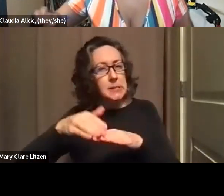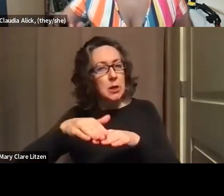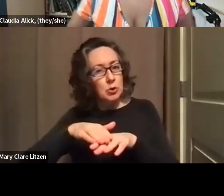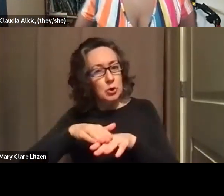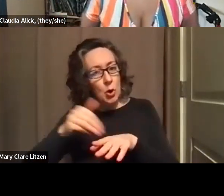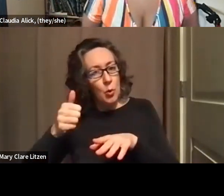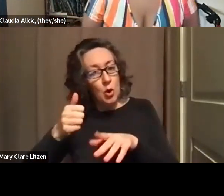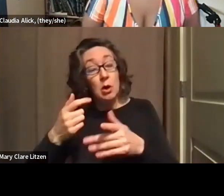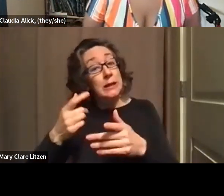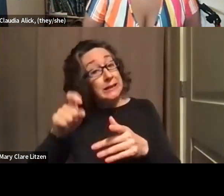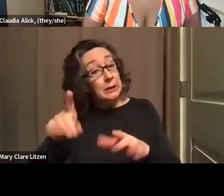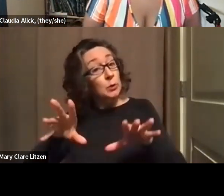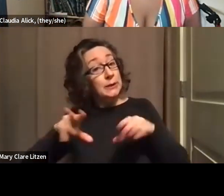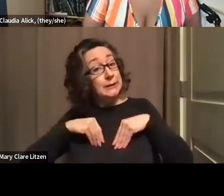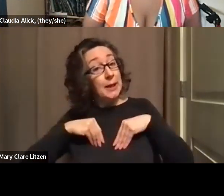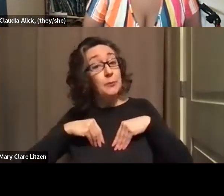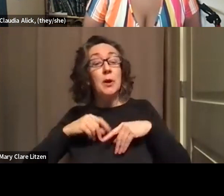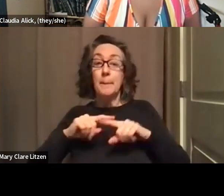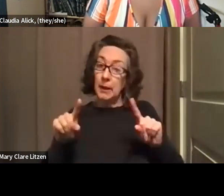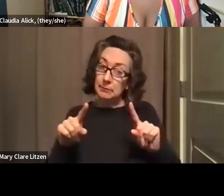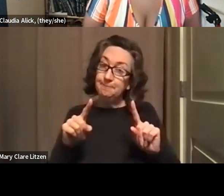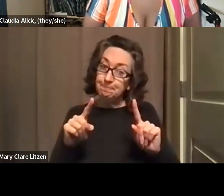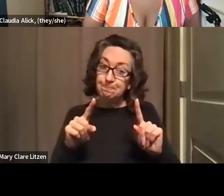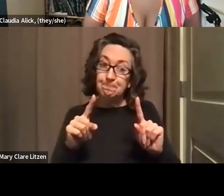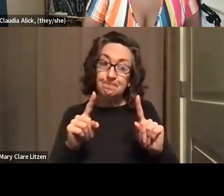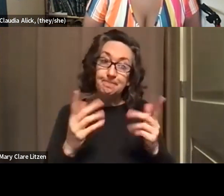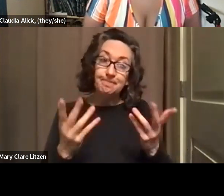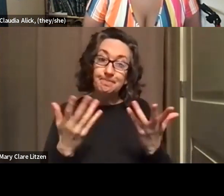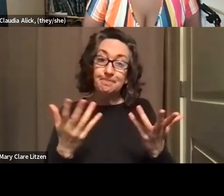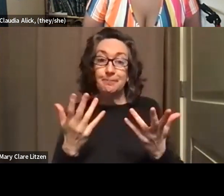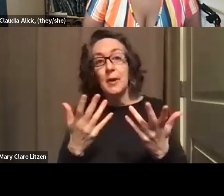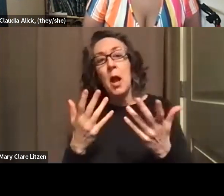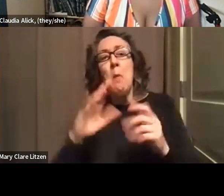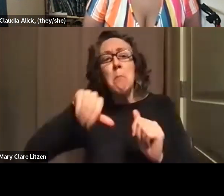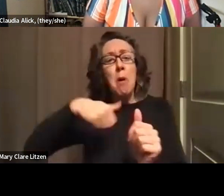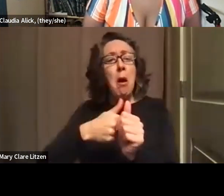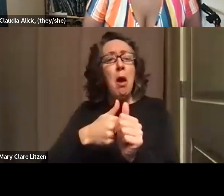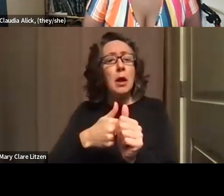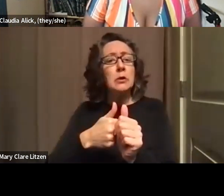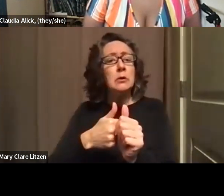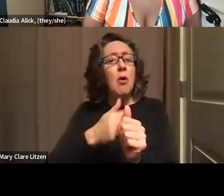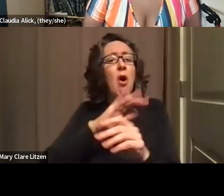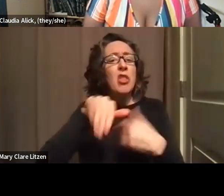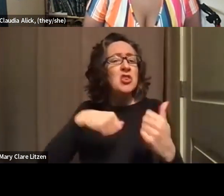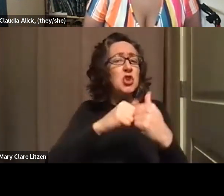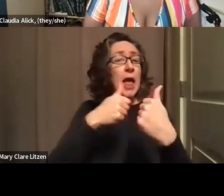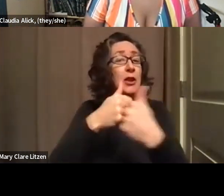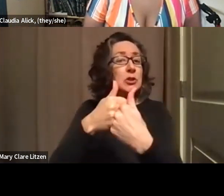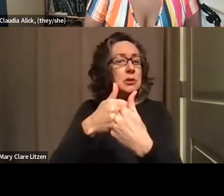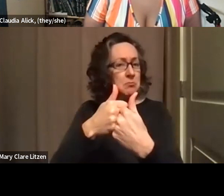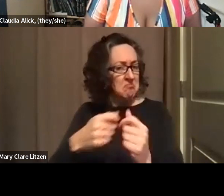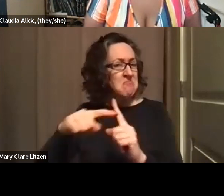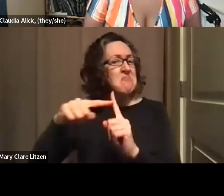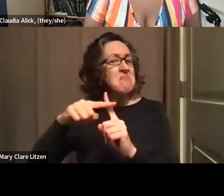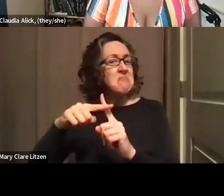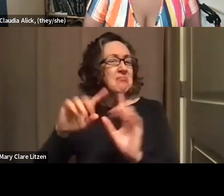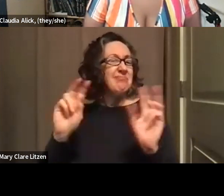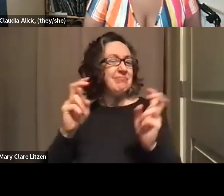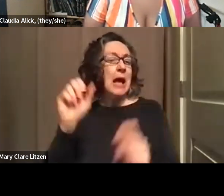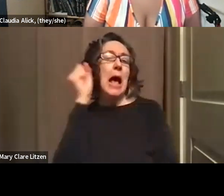But it does have a silver lining in terms of being able to do art and to express yourself.